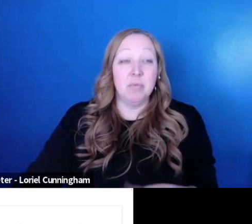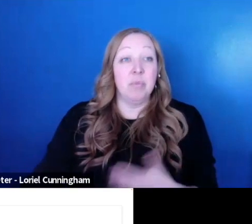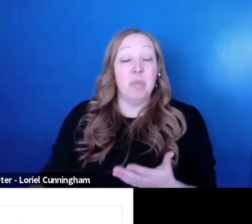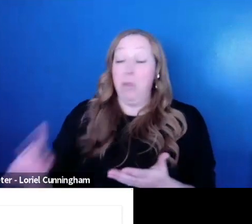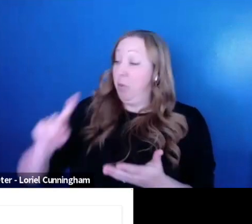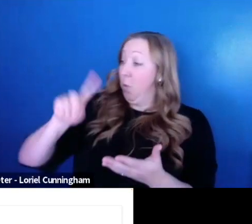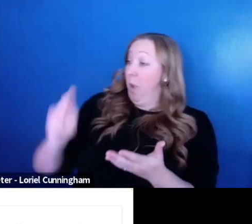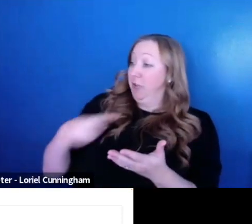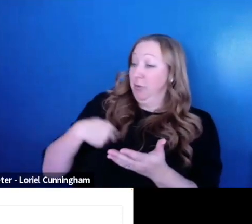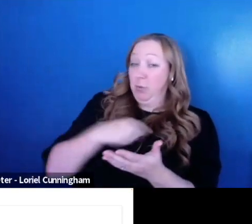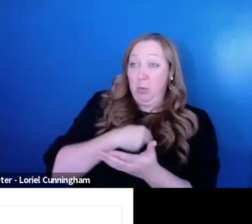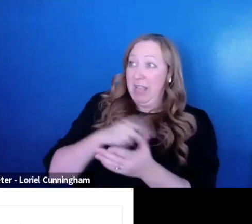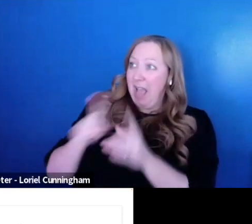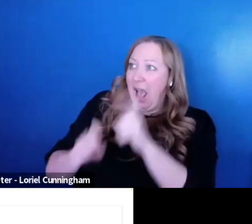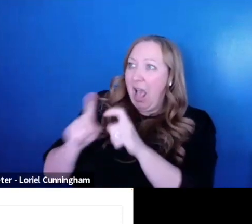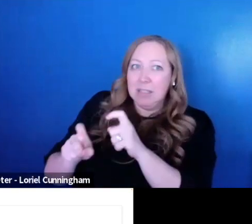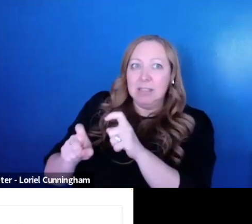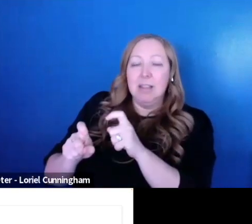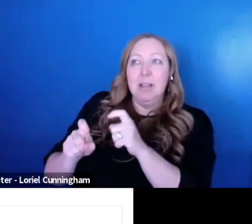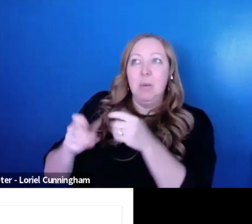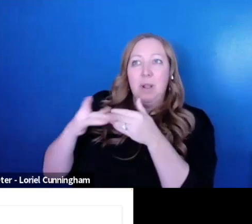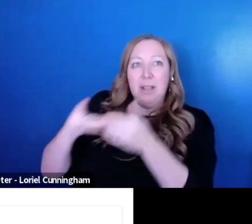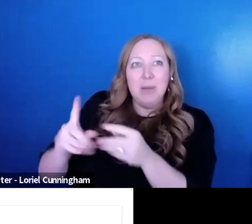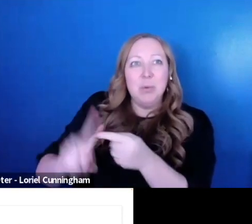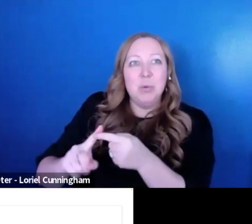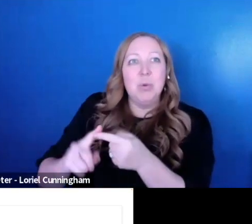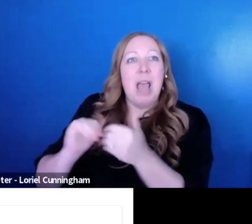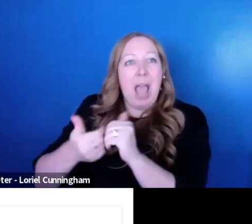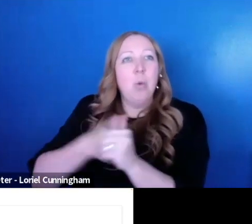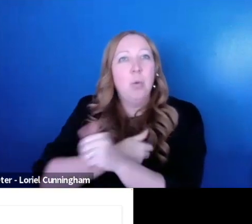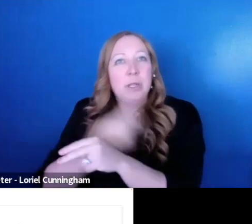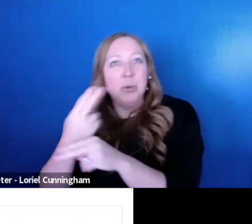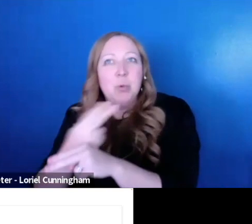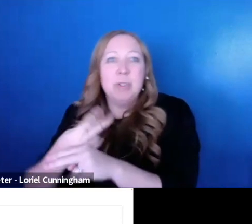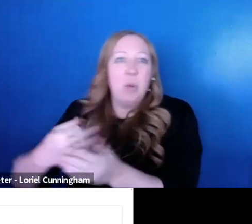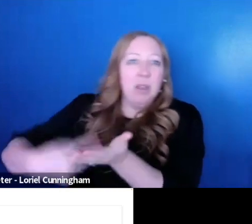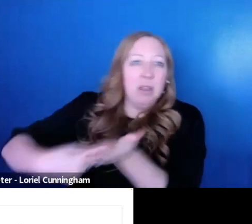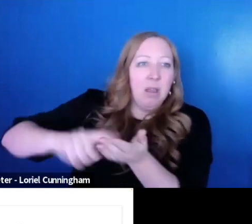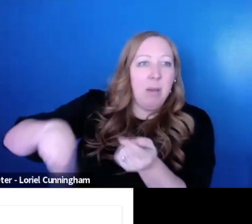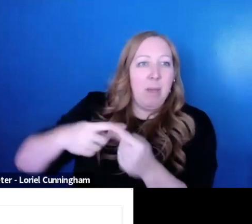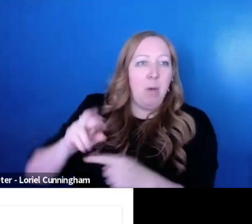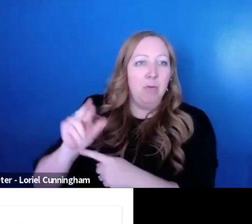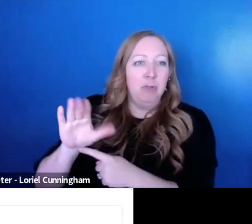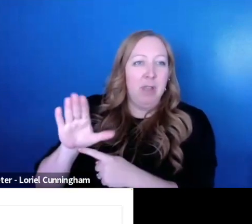utilized, how and where. So in the next slide we'll talk a little bit about that example of EEGs and certain hair types